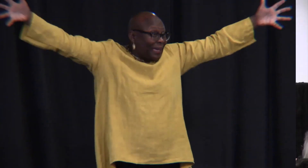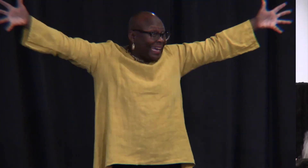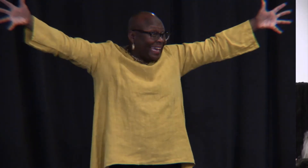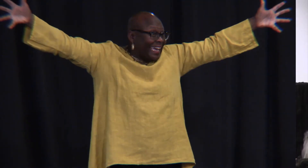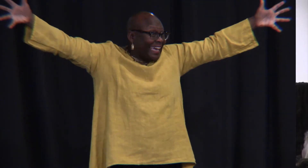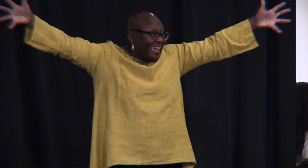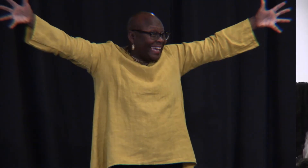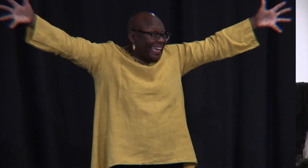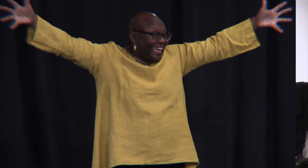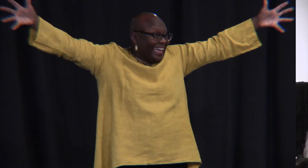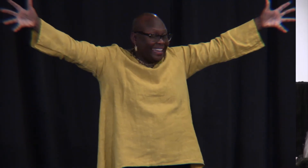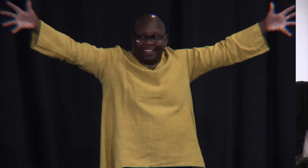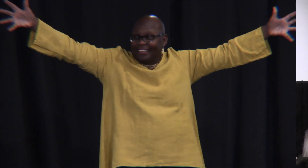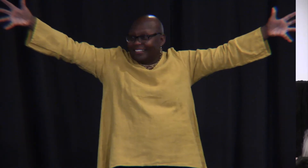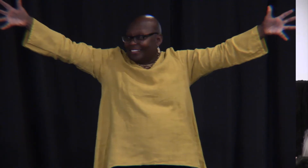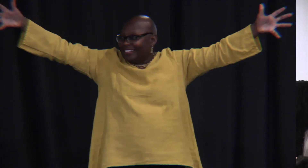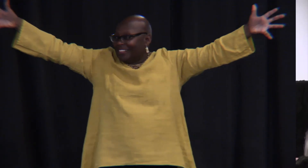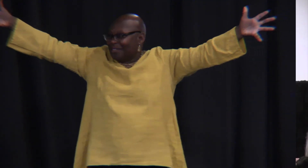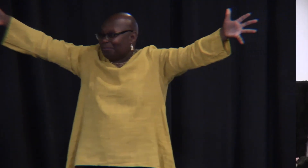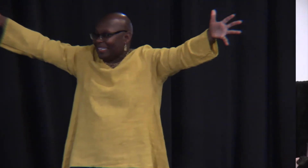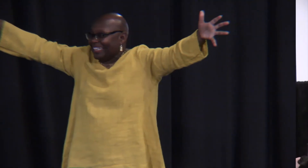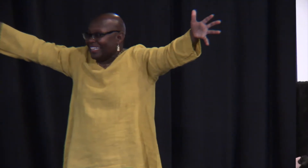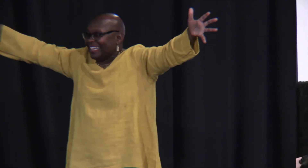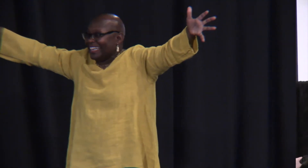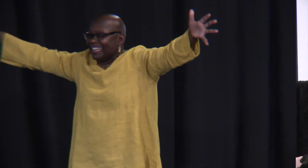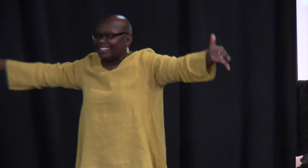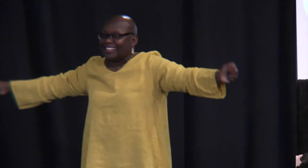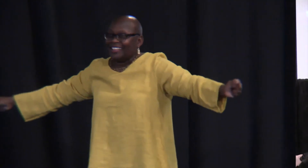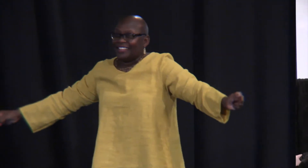Never underestimate a baby.